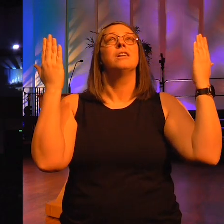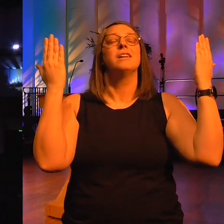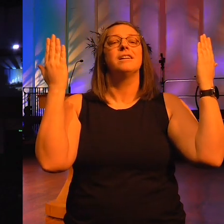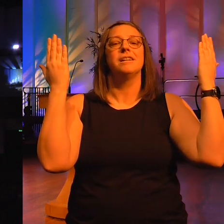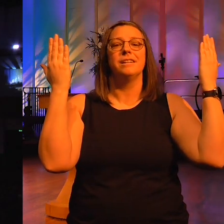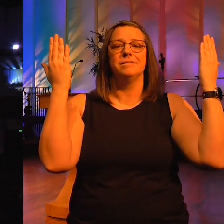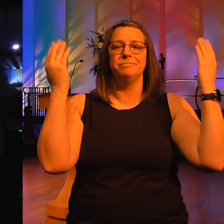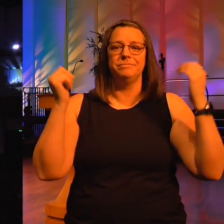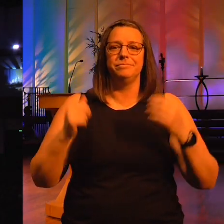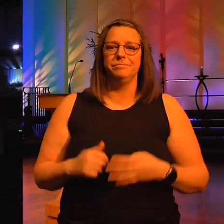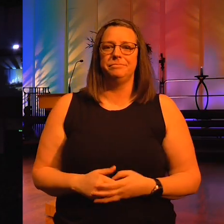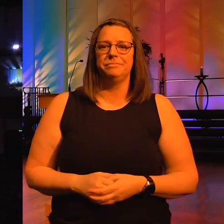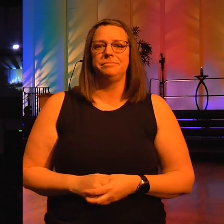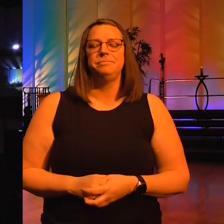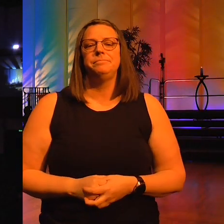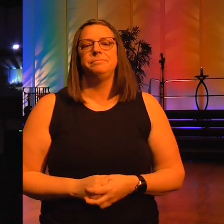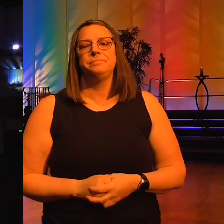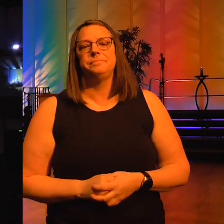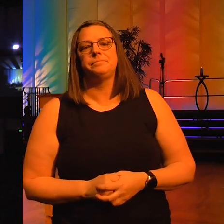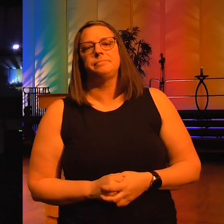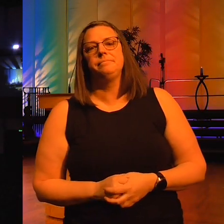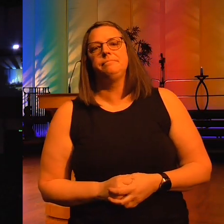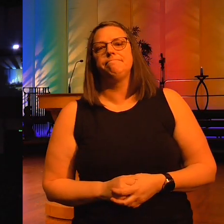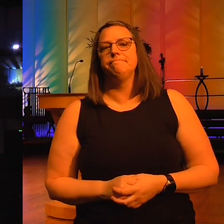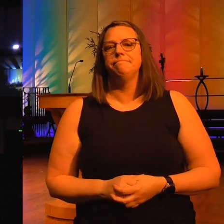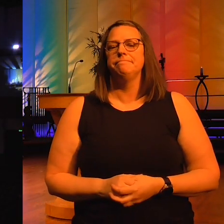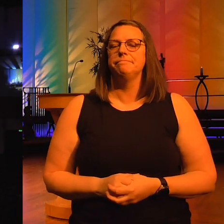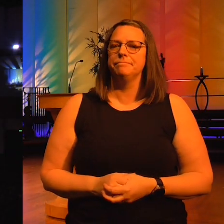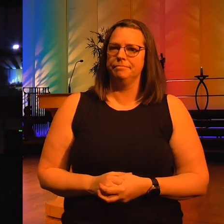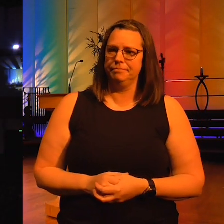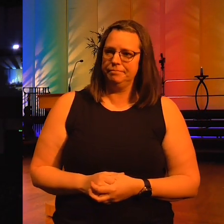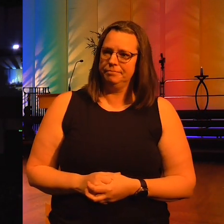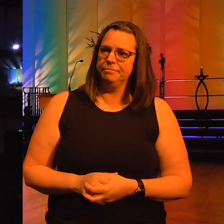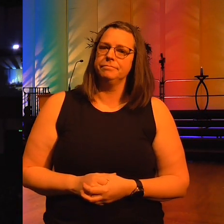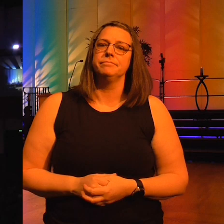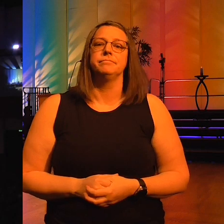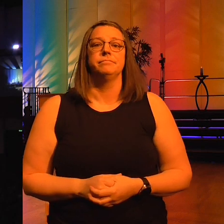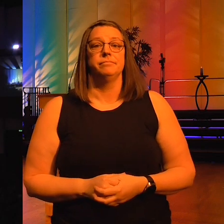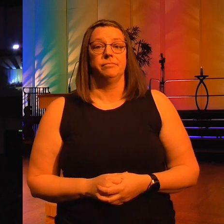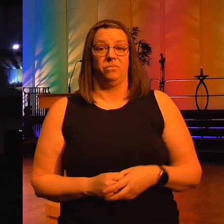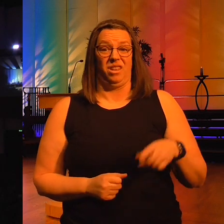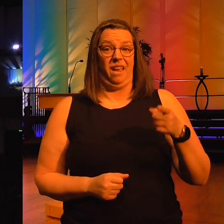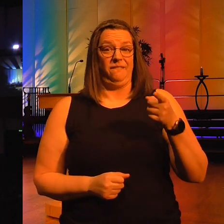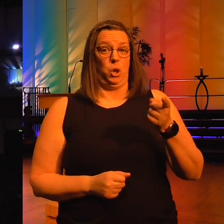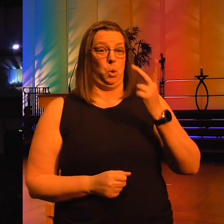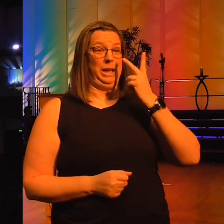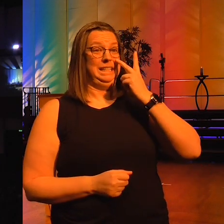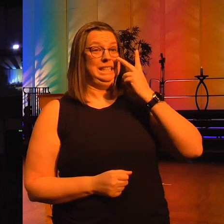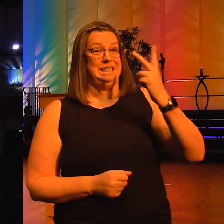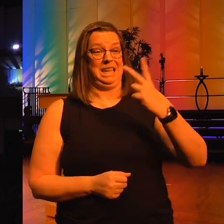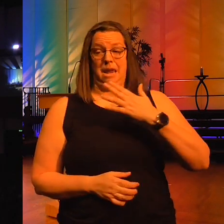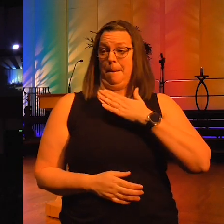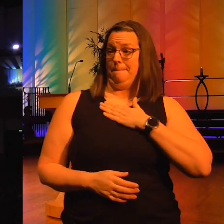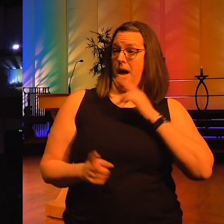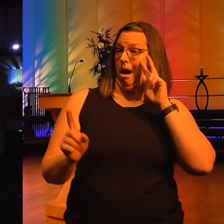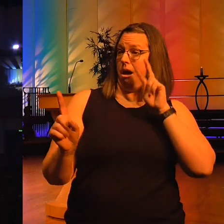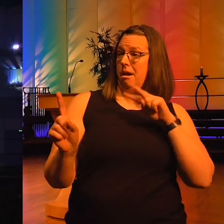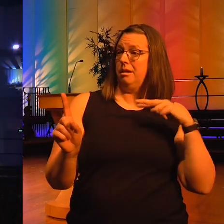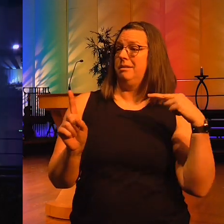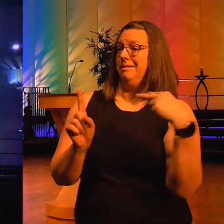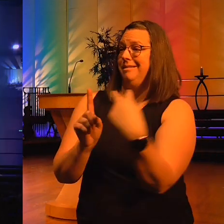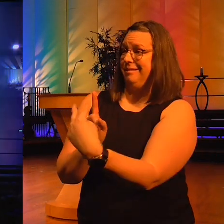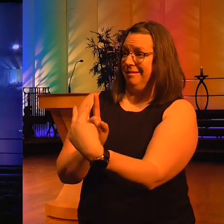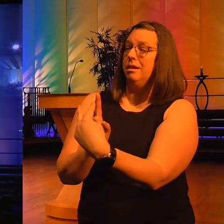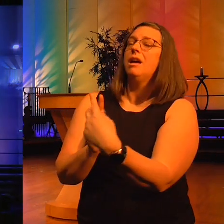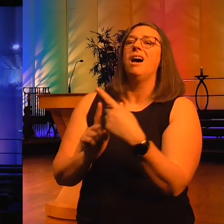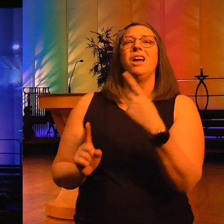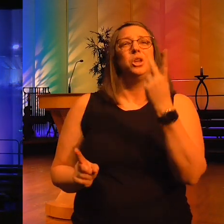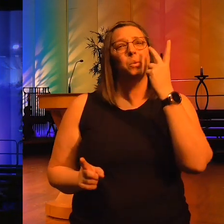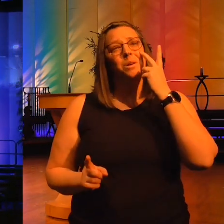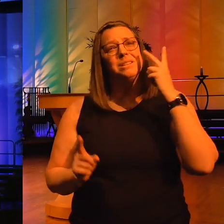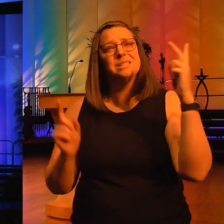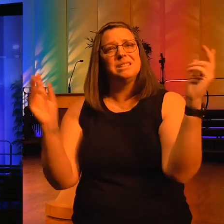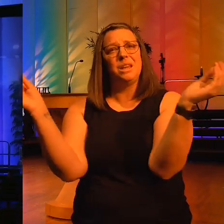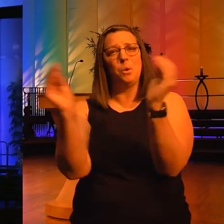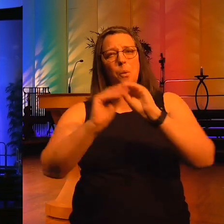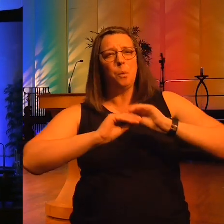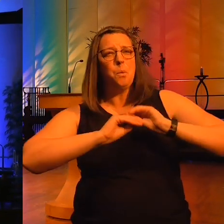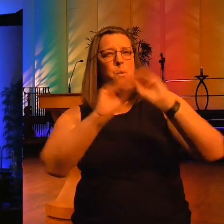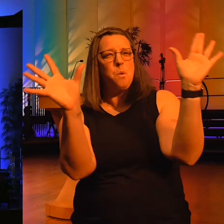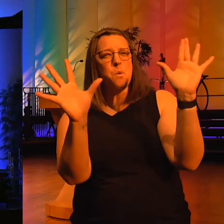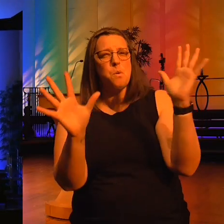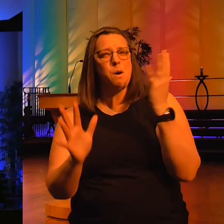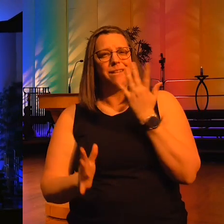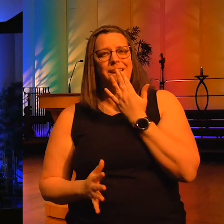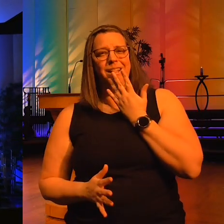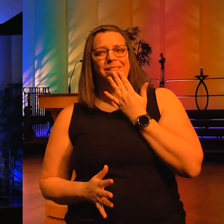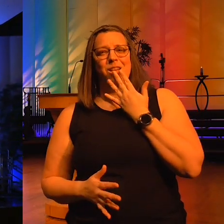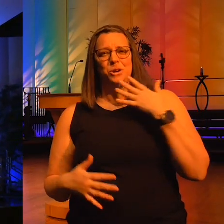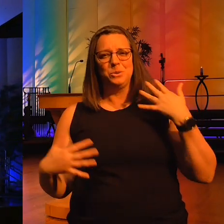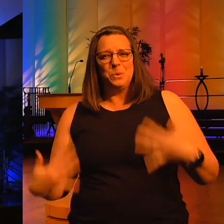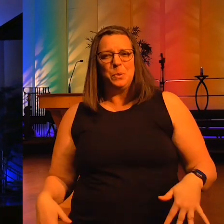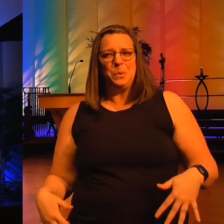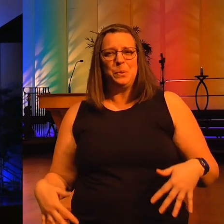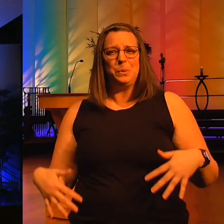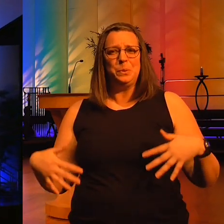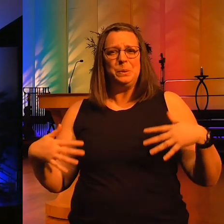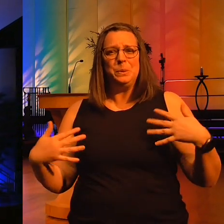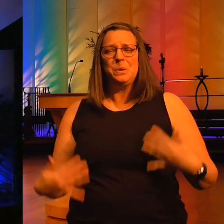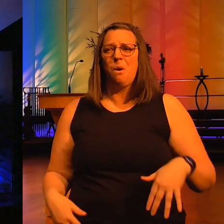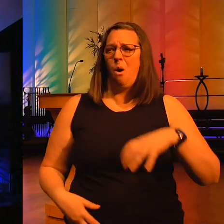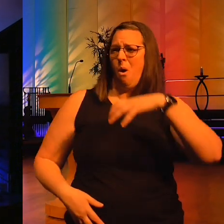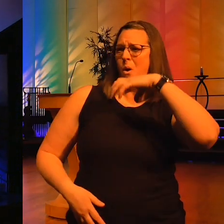head if you you could see what I see you be blinded by the colors orange red and